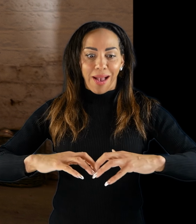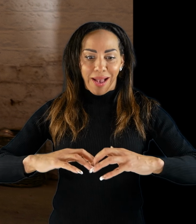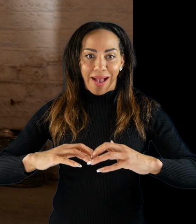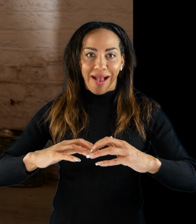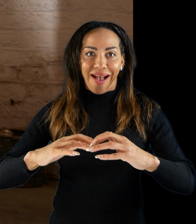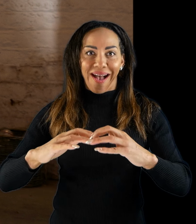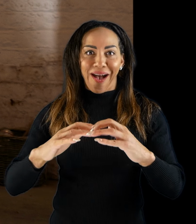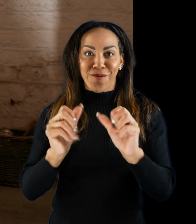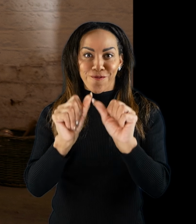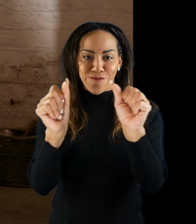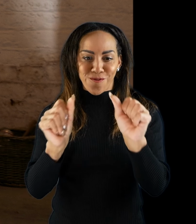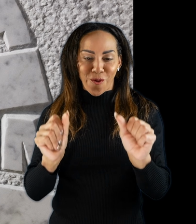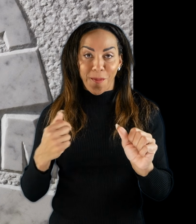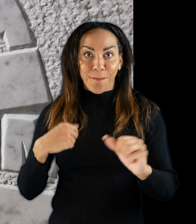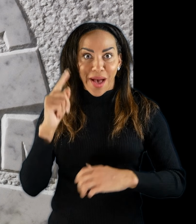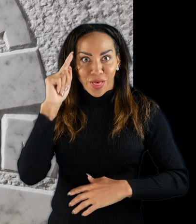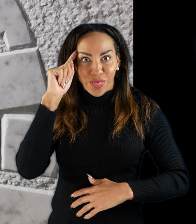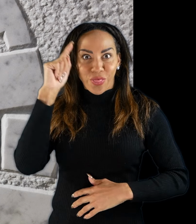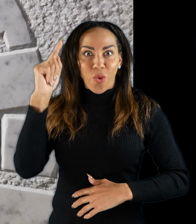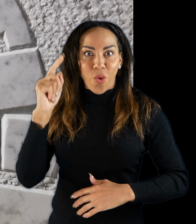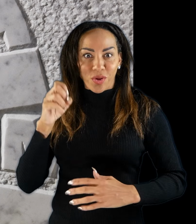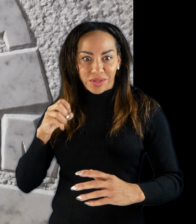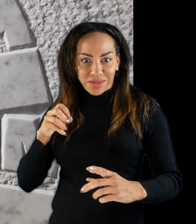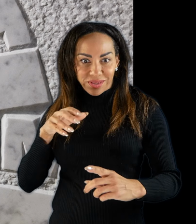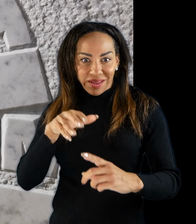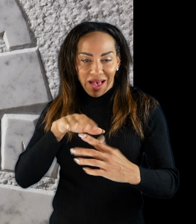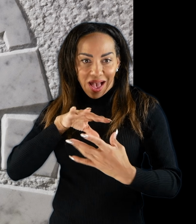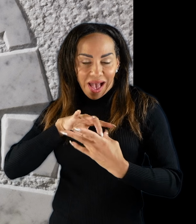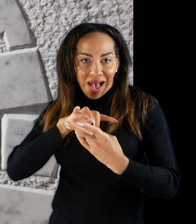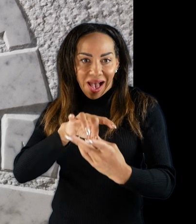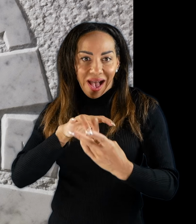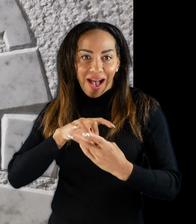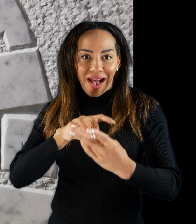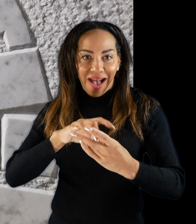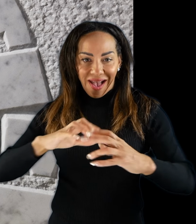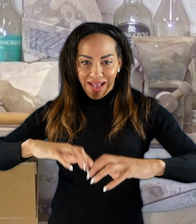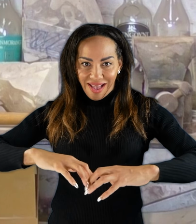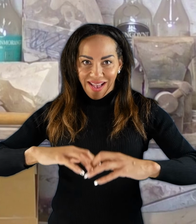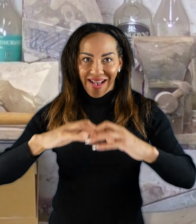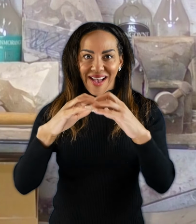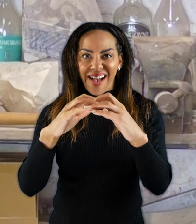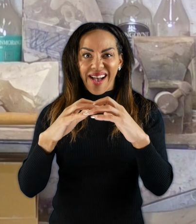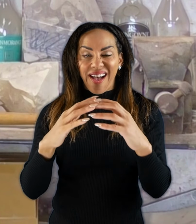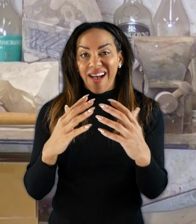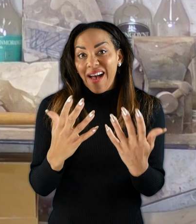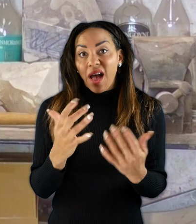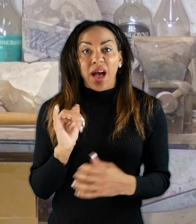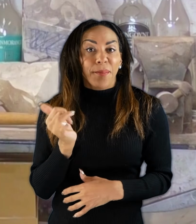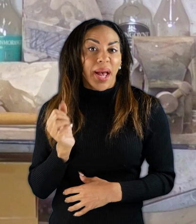or some of my thoughts will start to kind of coalesce into an idea. "Oh, I might just be looking out the window on a train journey."